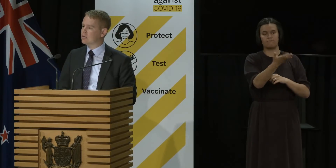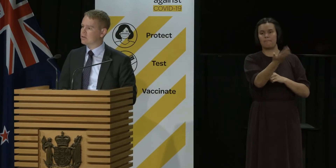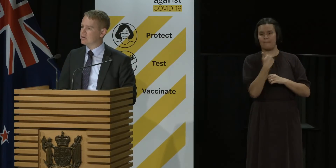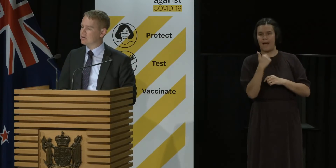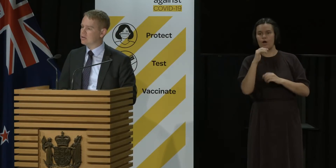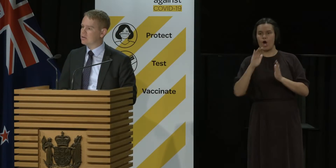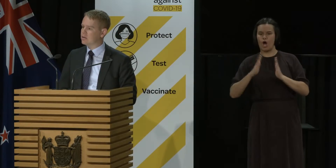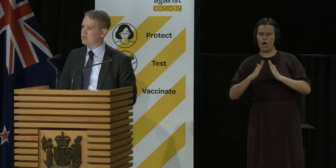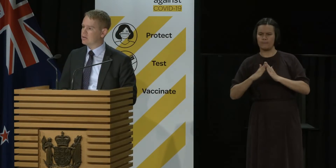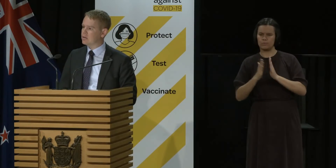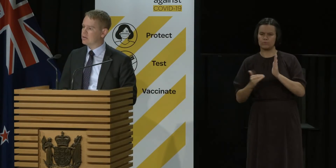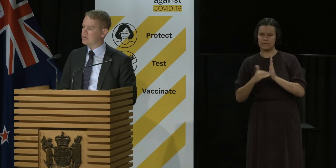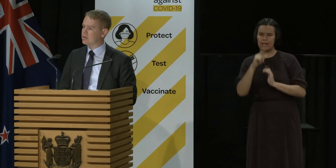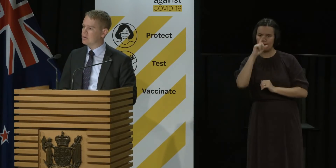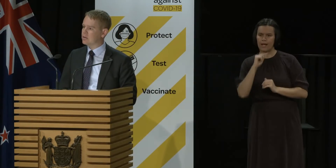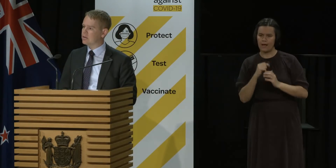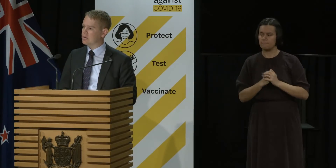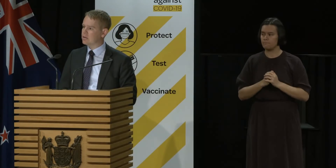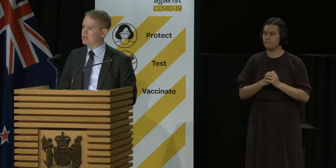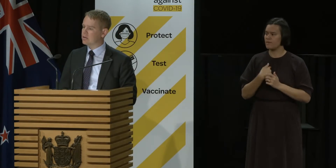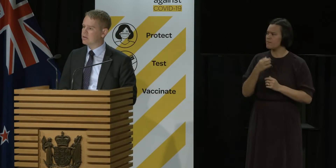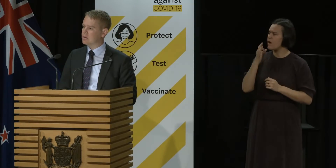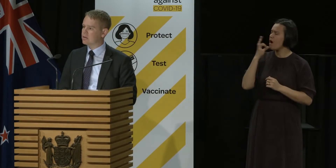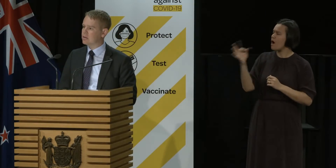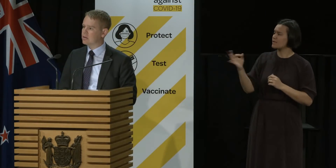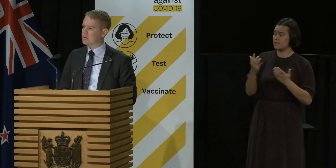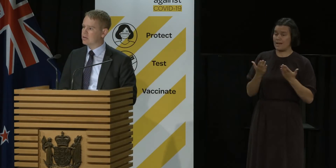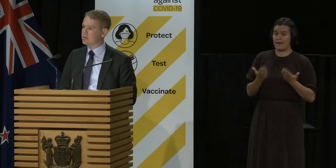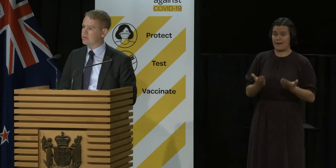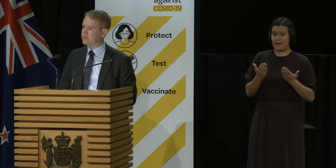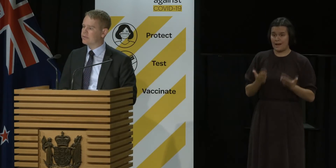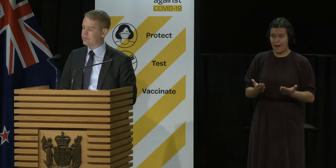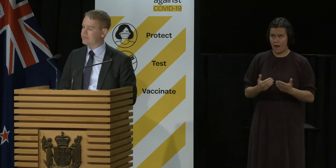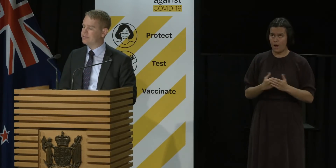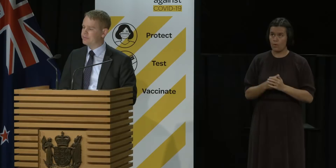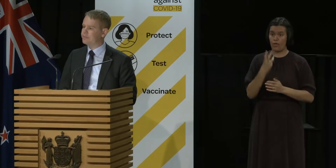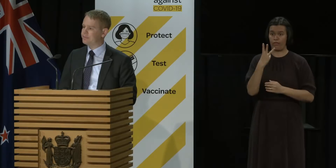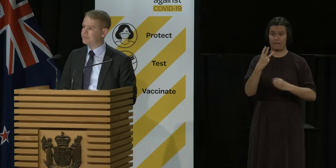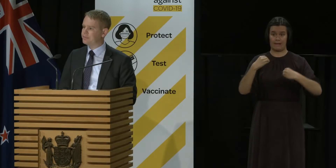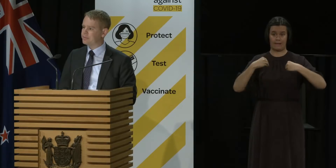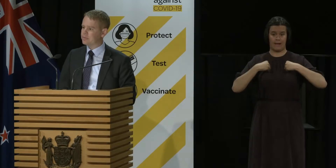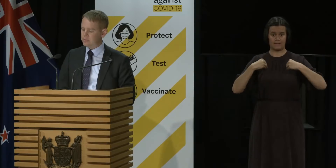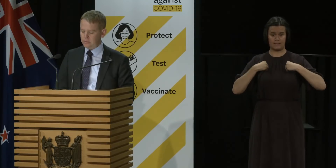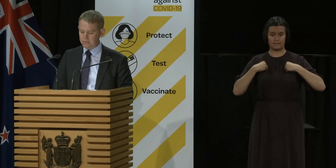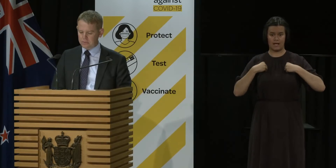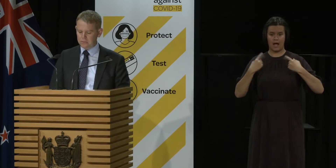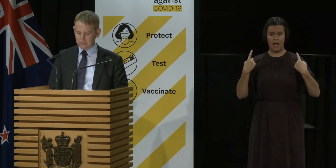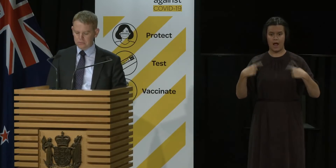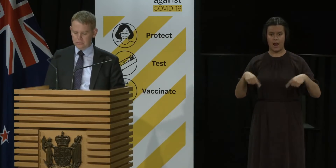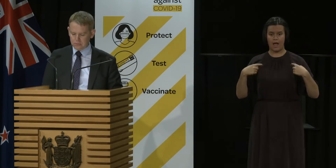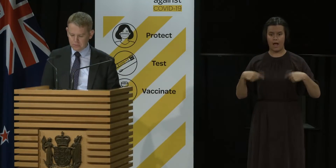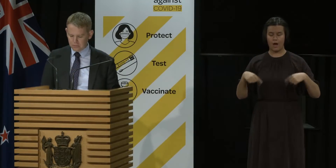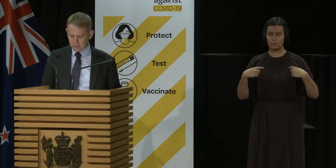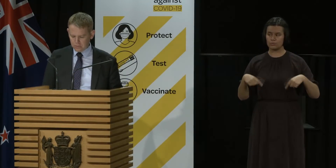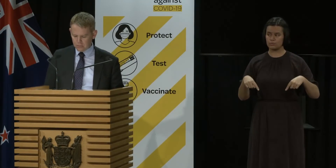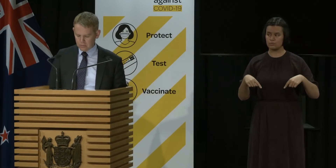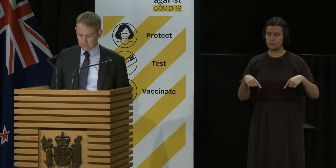and others who live here and have a right to travel here making sure they have an ability to come here. $$TRANSMITTREVOR KENNEDY: On